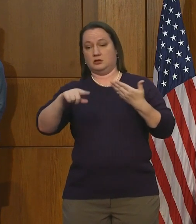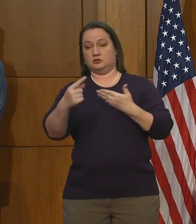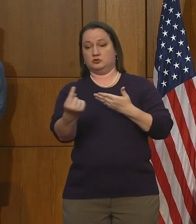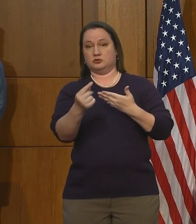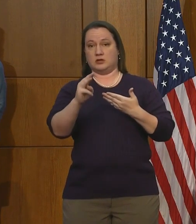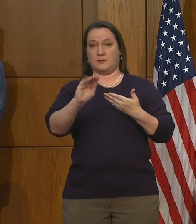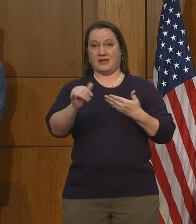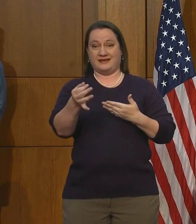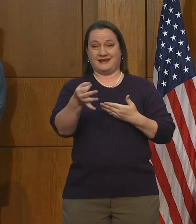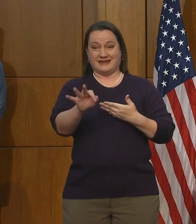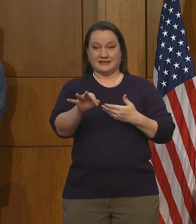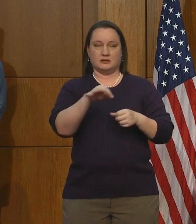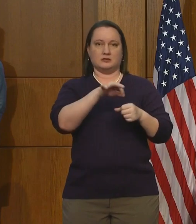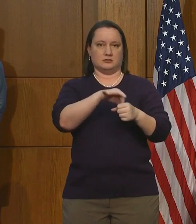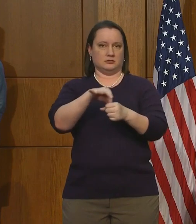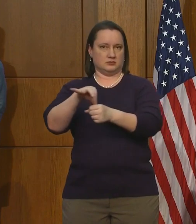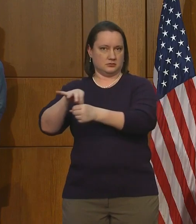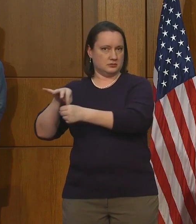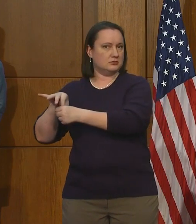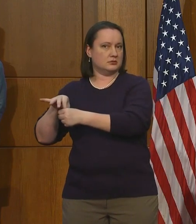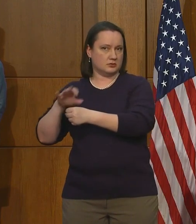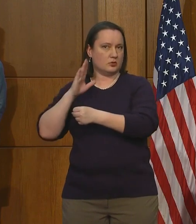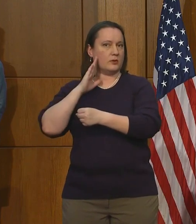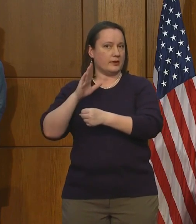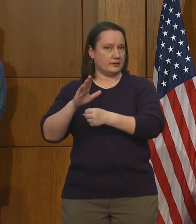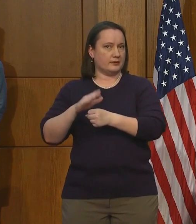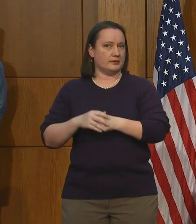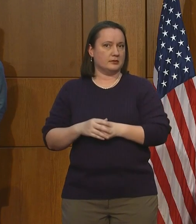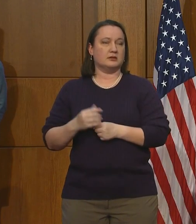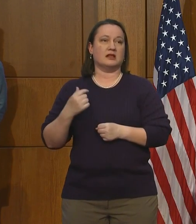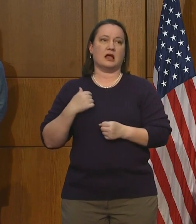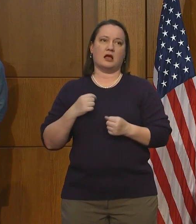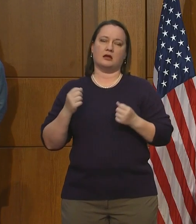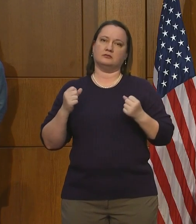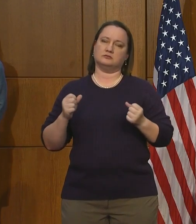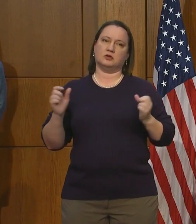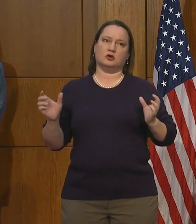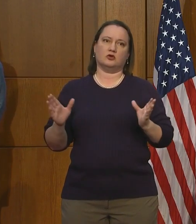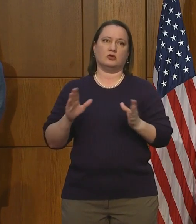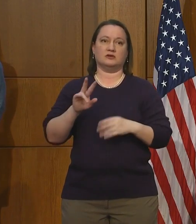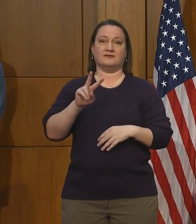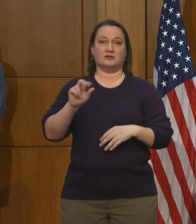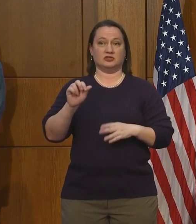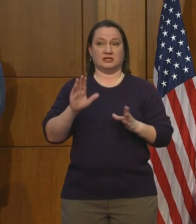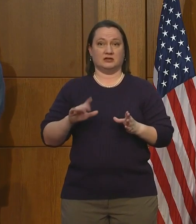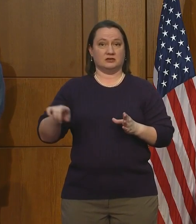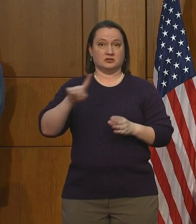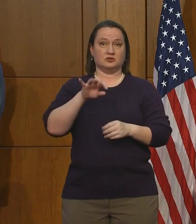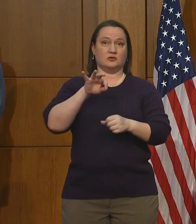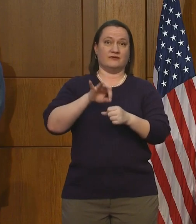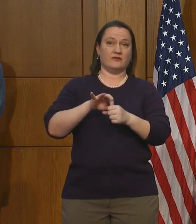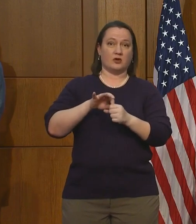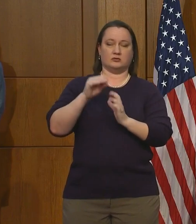HAVE LOCAL ELECTIONS NEXT TUESDAY MAY THE NINETEENTH. I